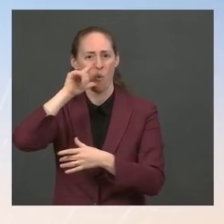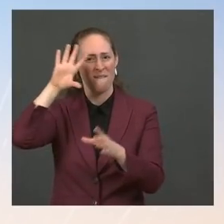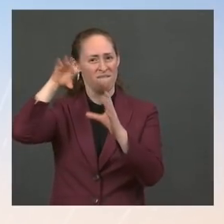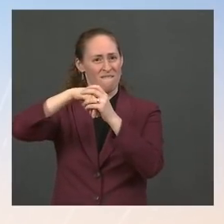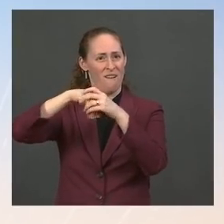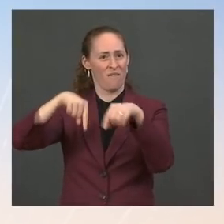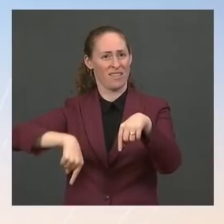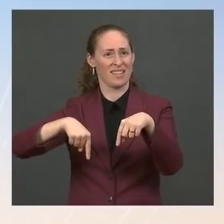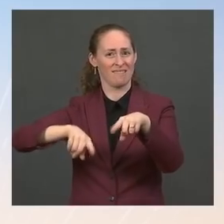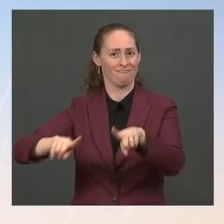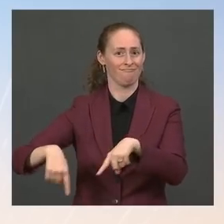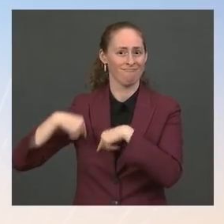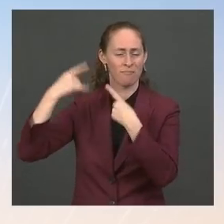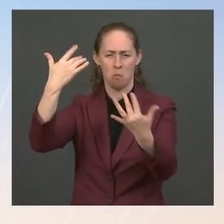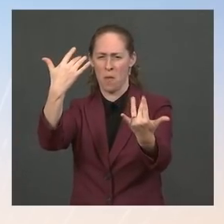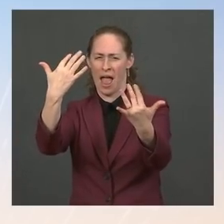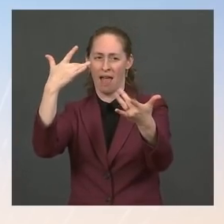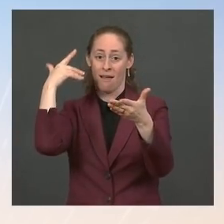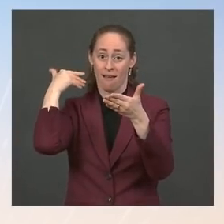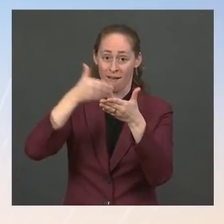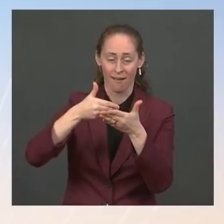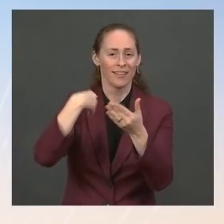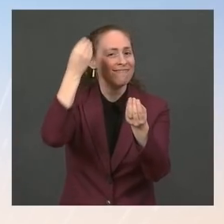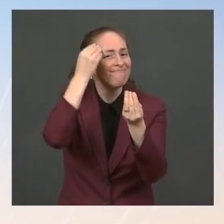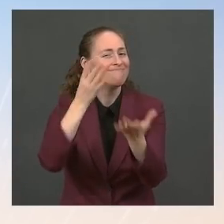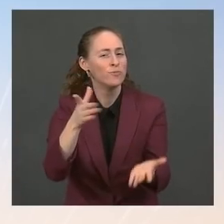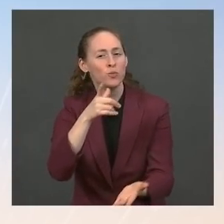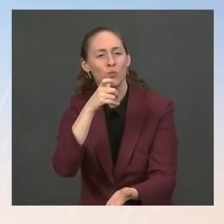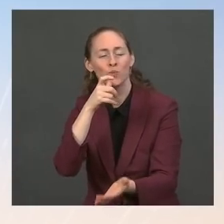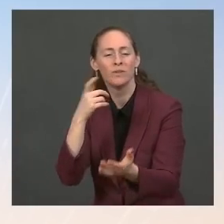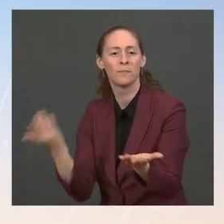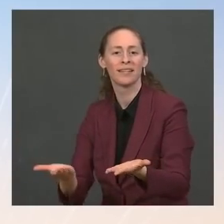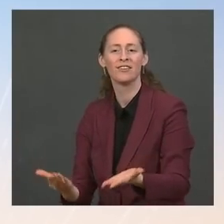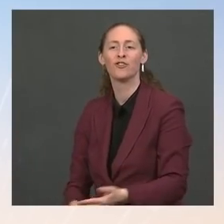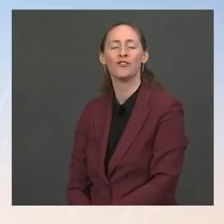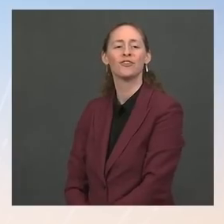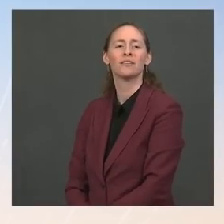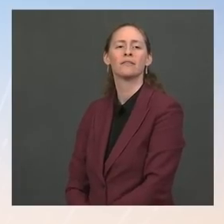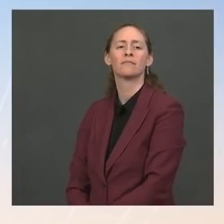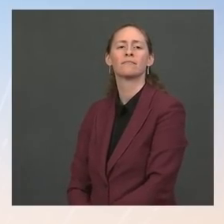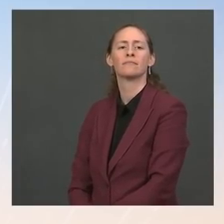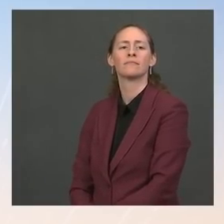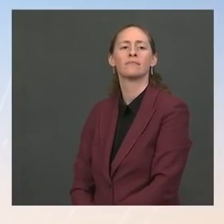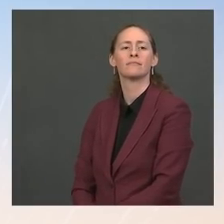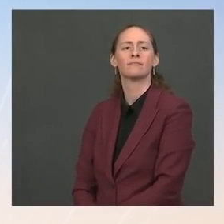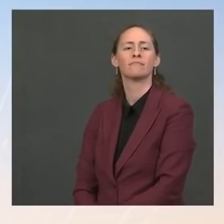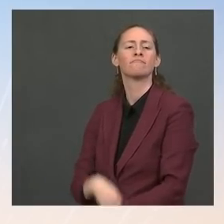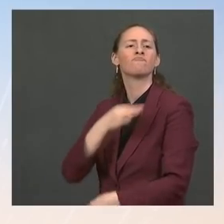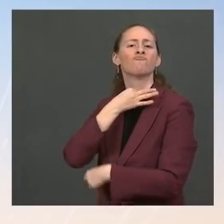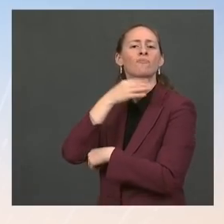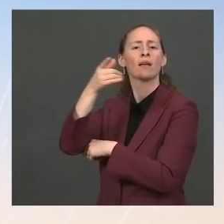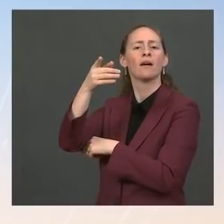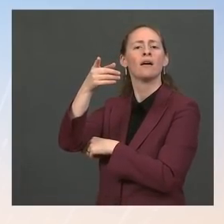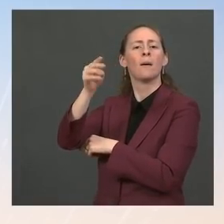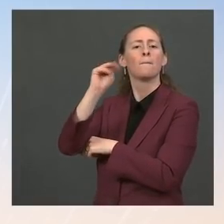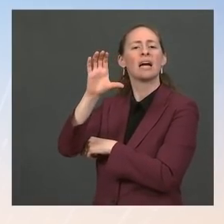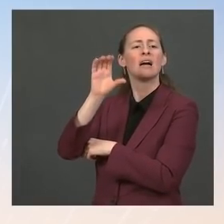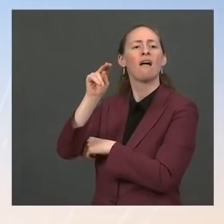The Press: Have any Republicans, like Senator Mitch McConnell, said that they will not be at that signing ceremony? Ms. Psaki: I think he's spoken to this publicly, so I'll point you to that.